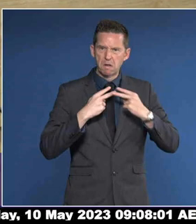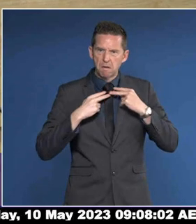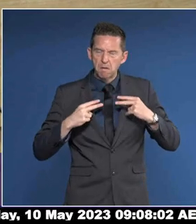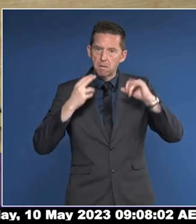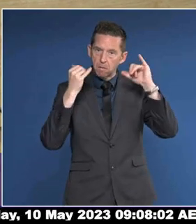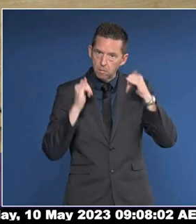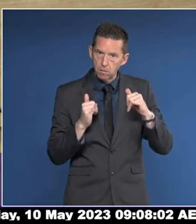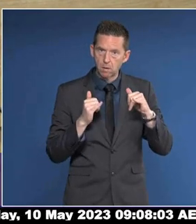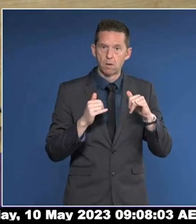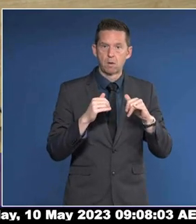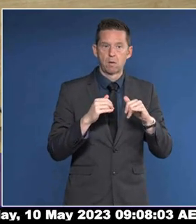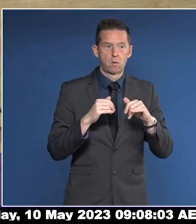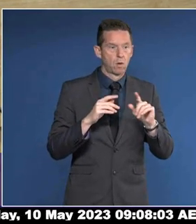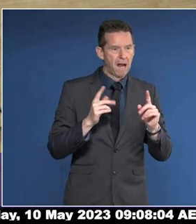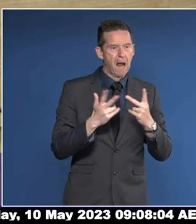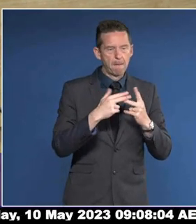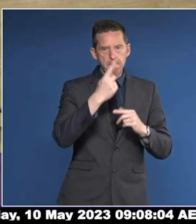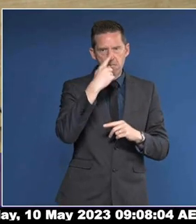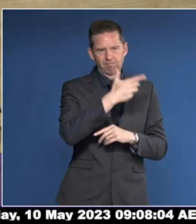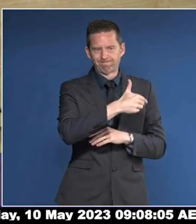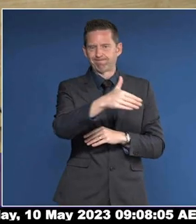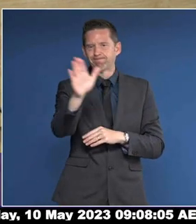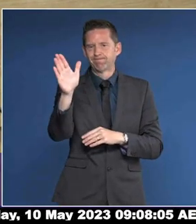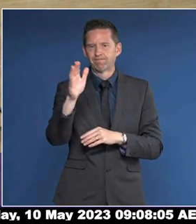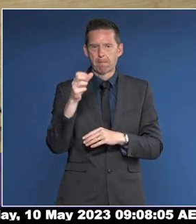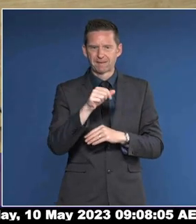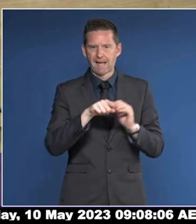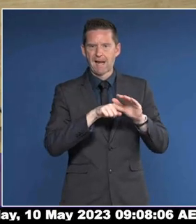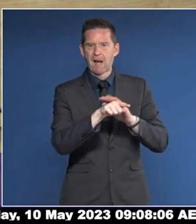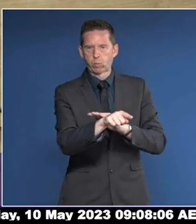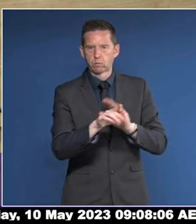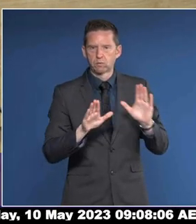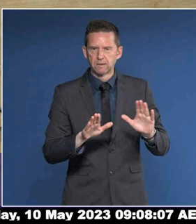vacate the hearing and that there will be a period of time where they may have a longer